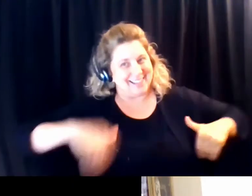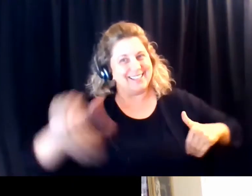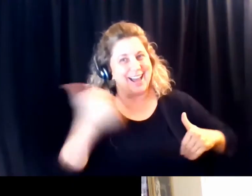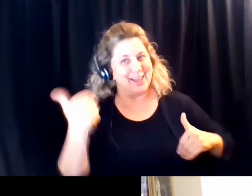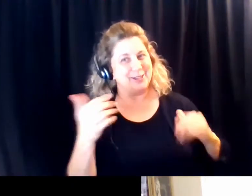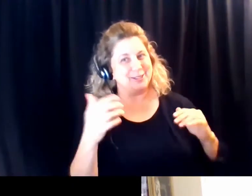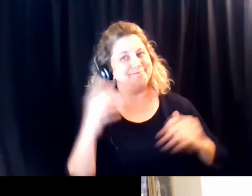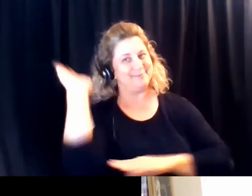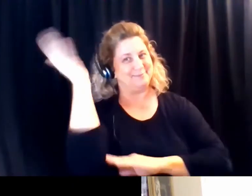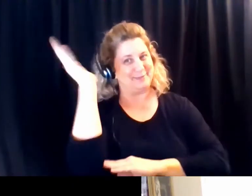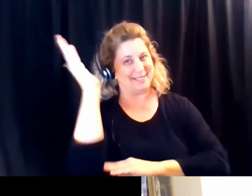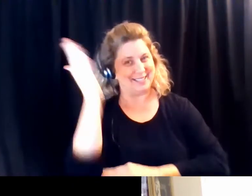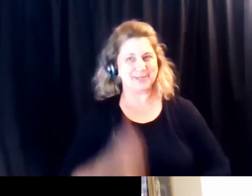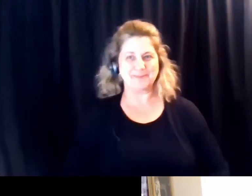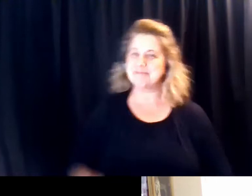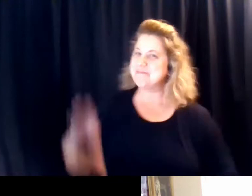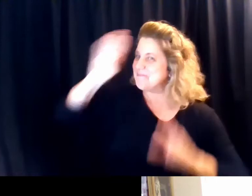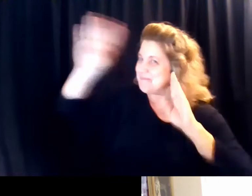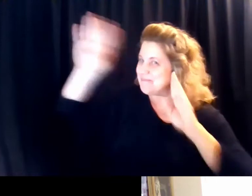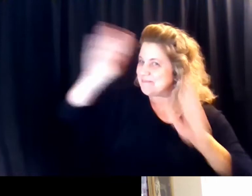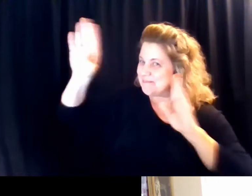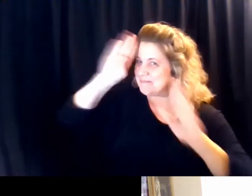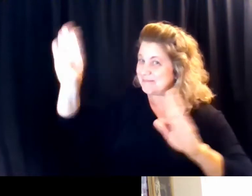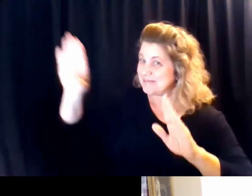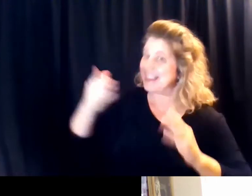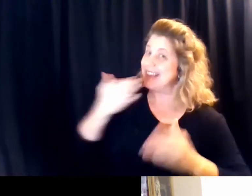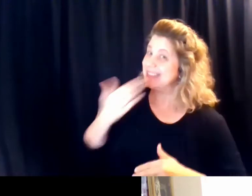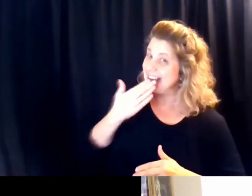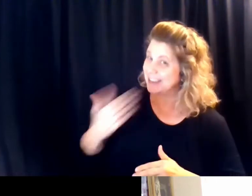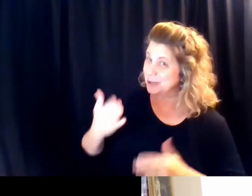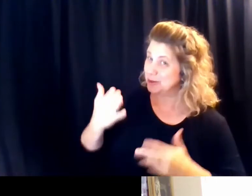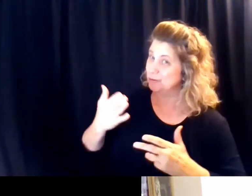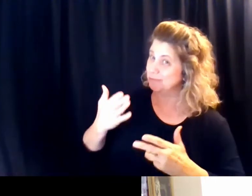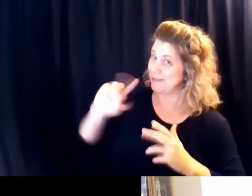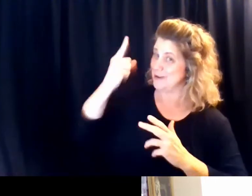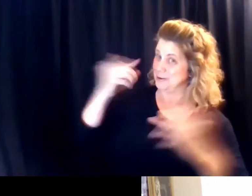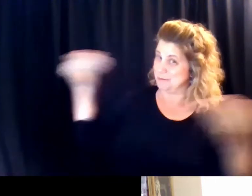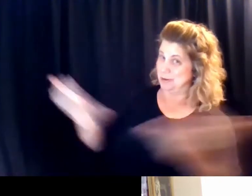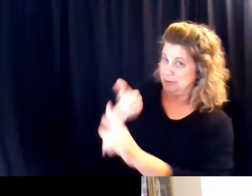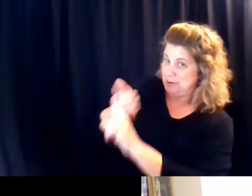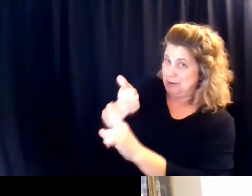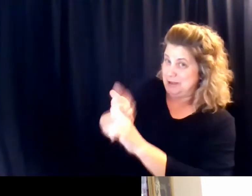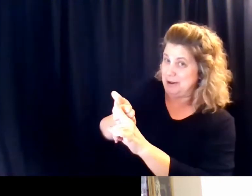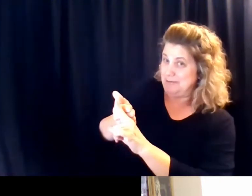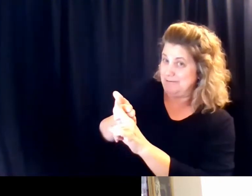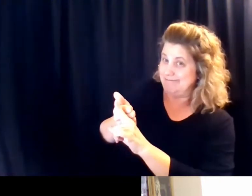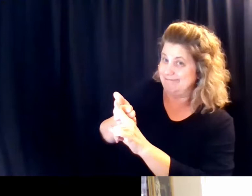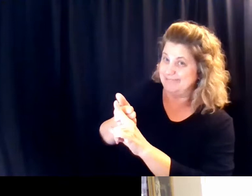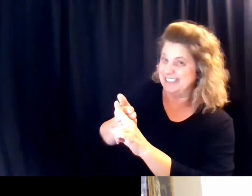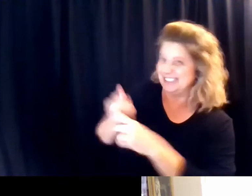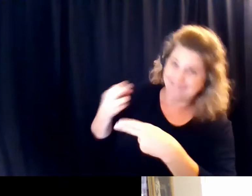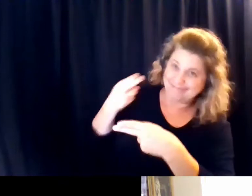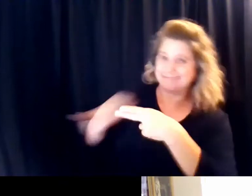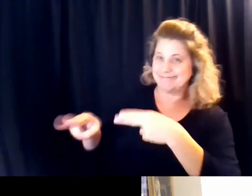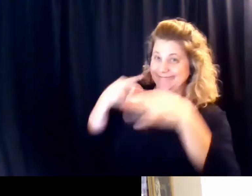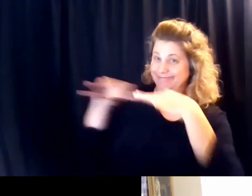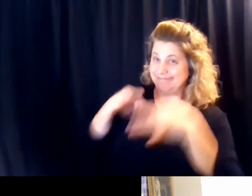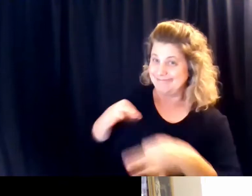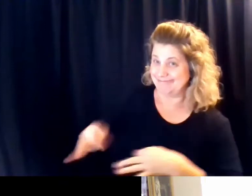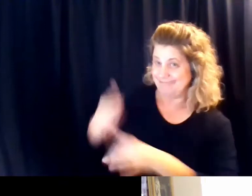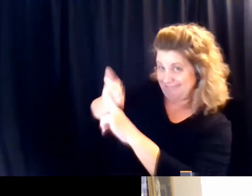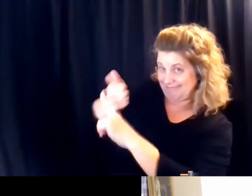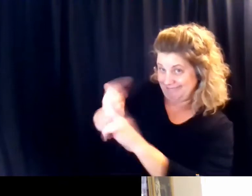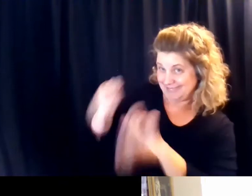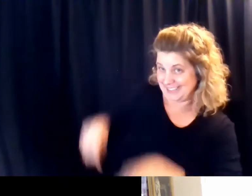Heather Dibblee: You can also see that my background is a lake seen with all full year edge. And now I would like to introduce Dr. Not for a special announcement.